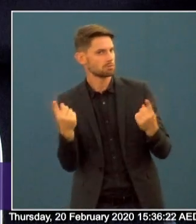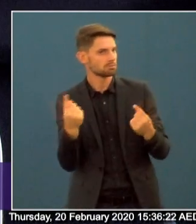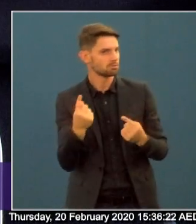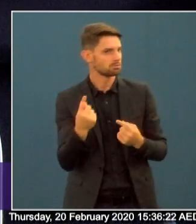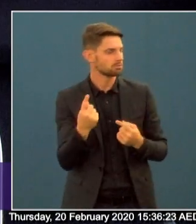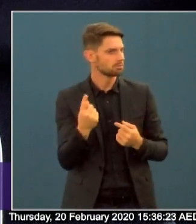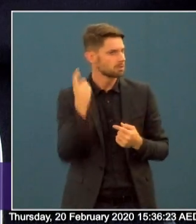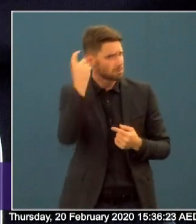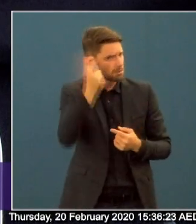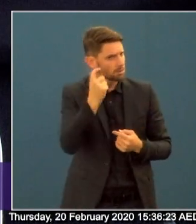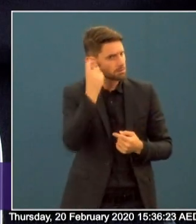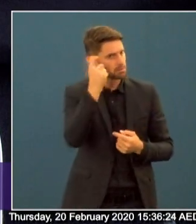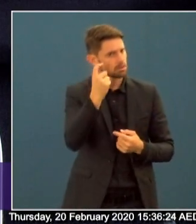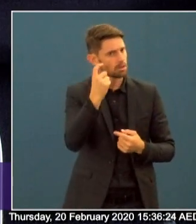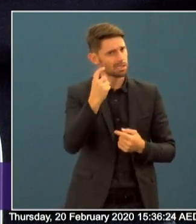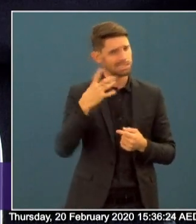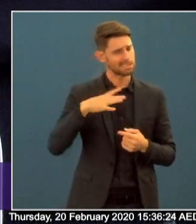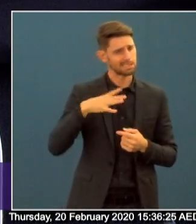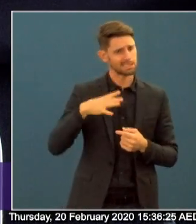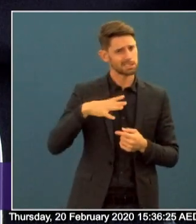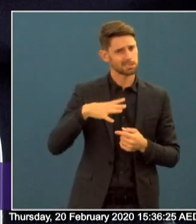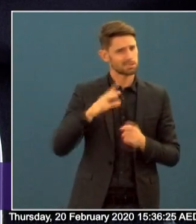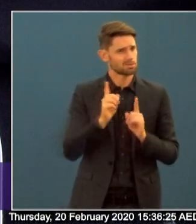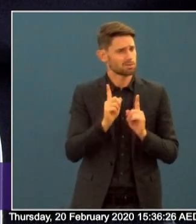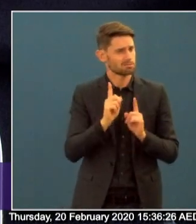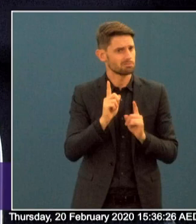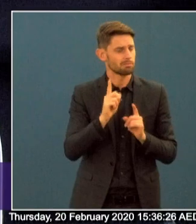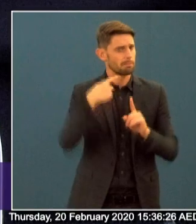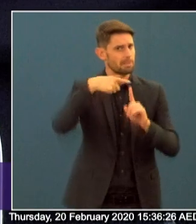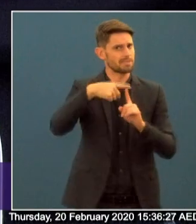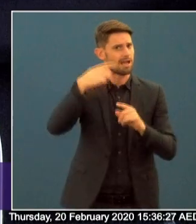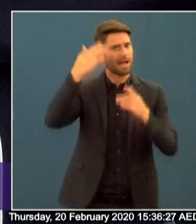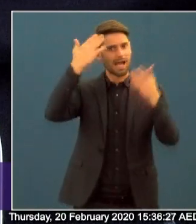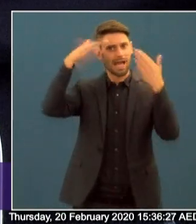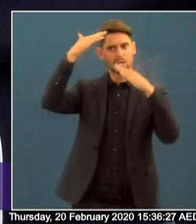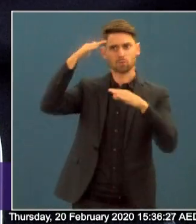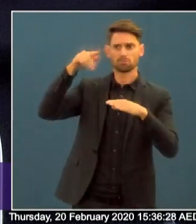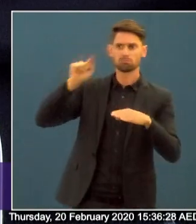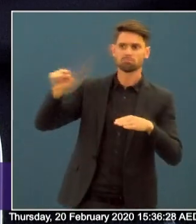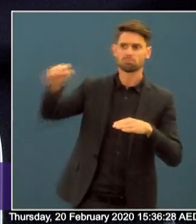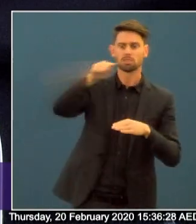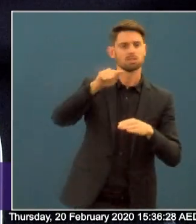Is it a matter of training more people? How should that be resolved?